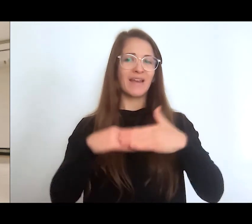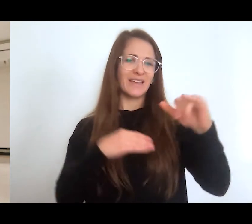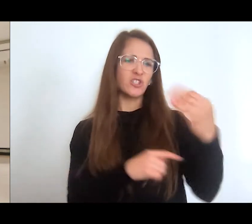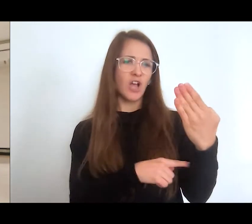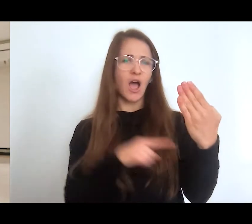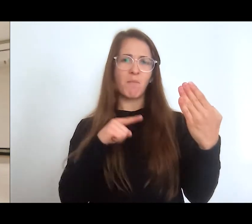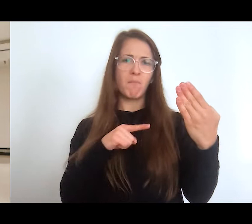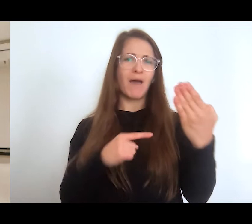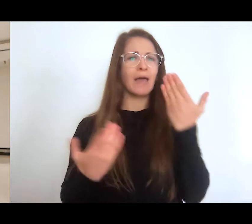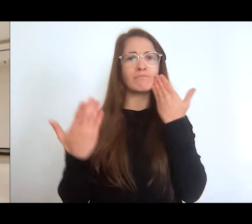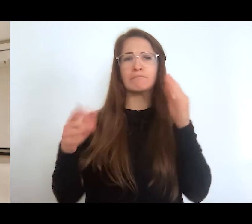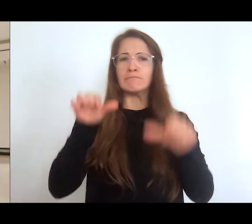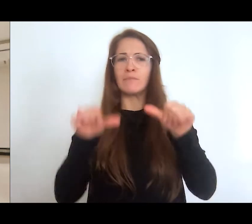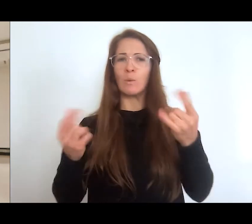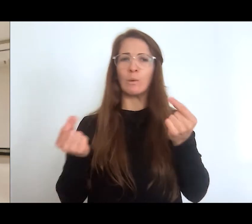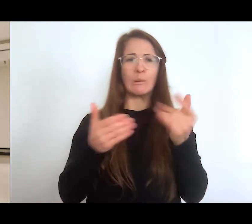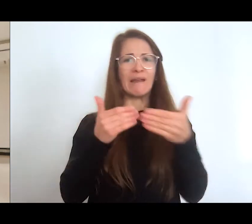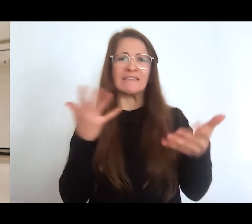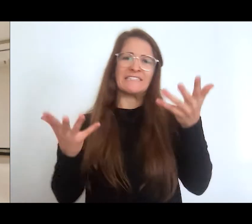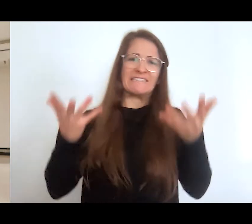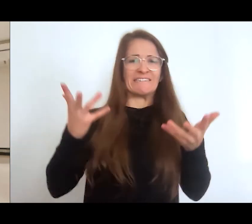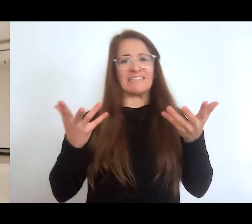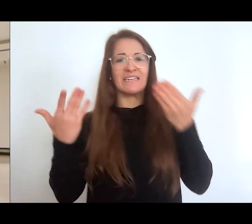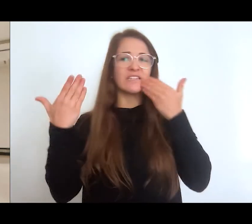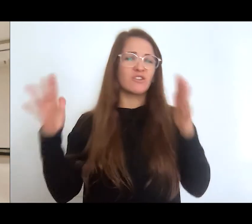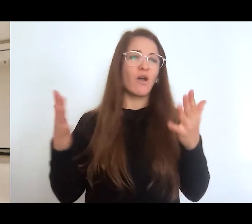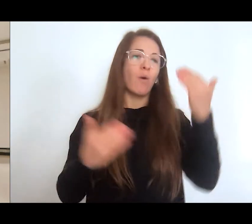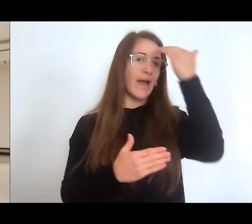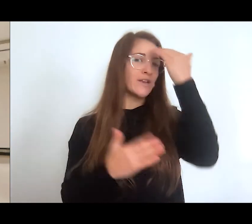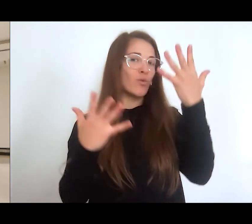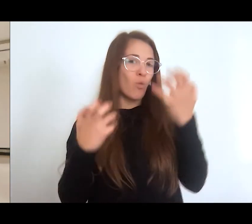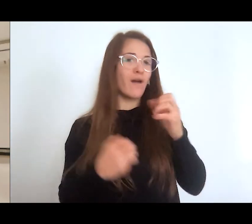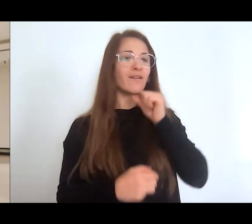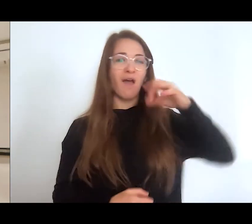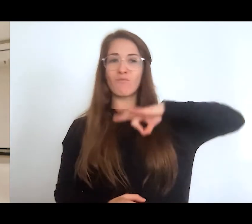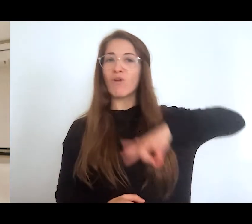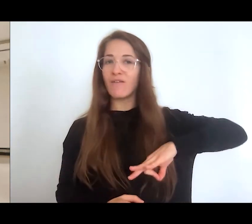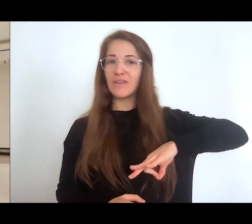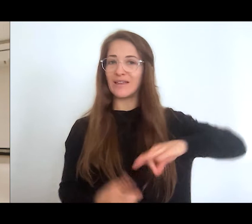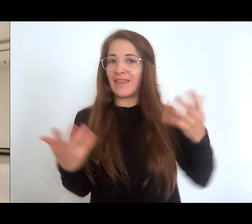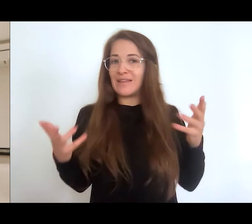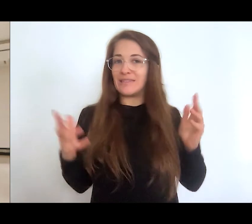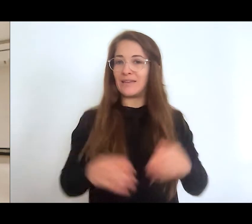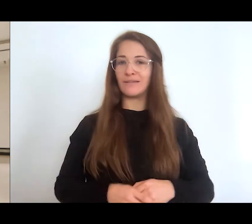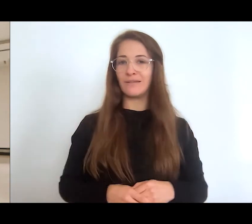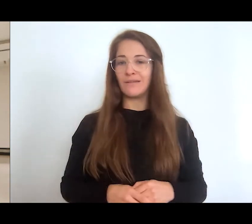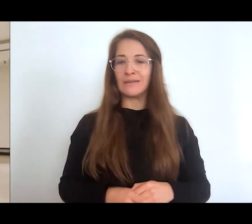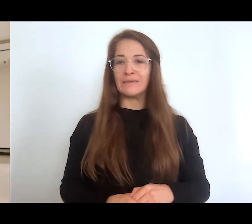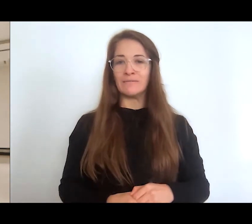NEXT -- REALLY I WAS JUST LOOKING FOR MY NEXT JOB.